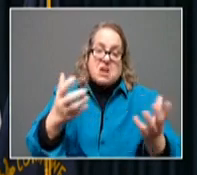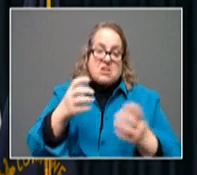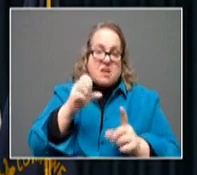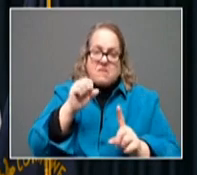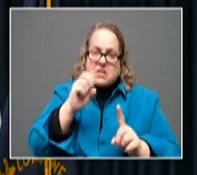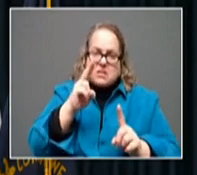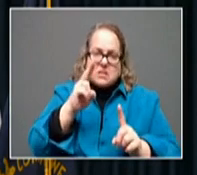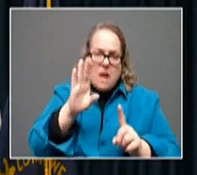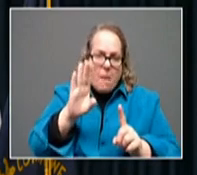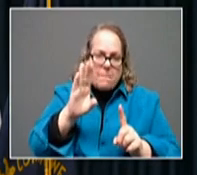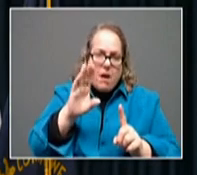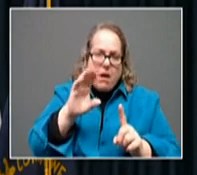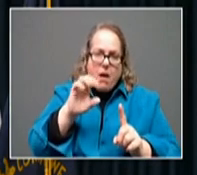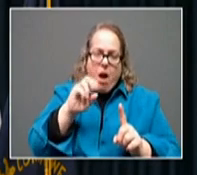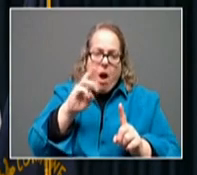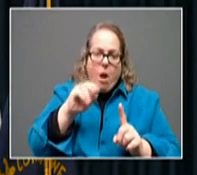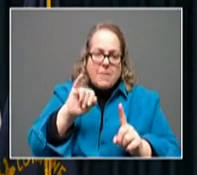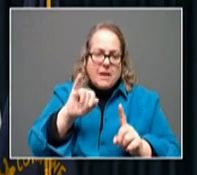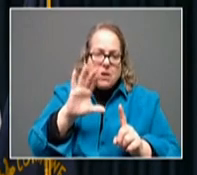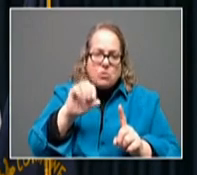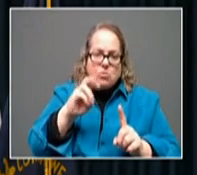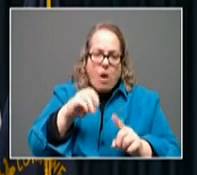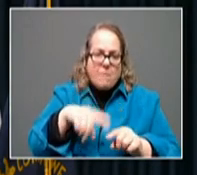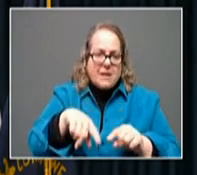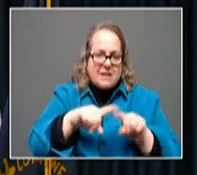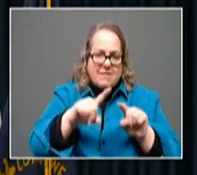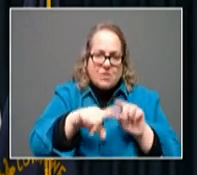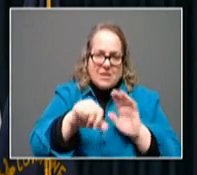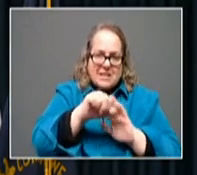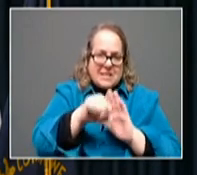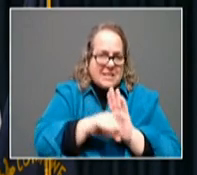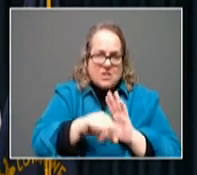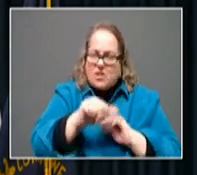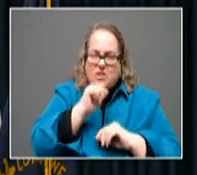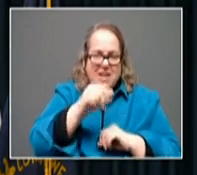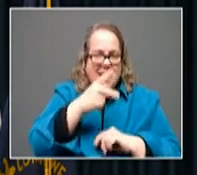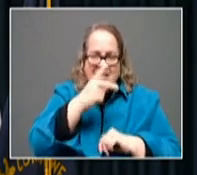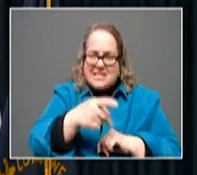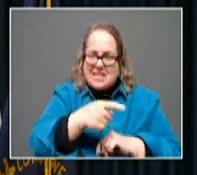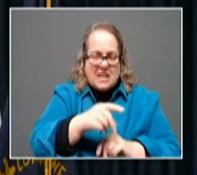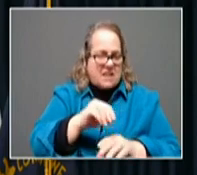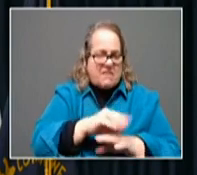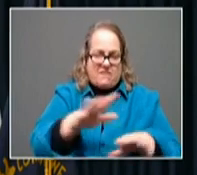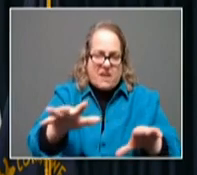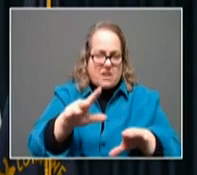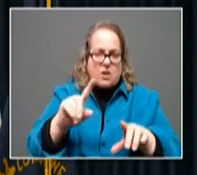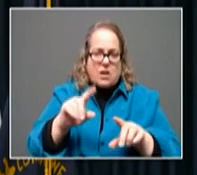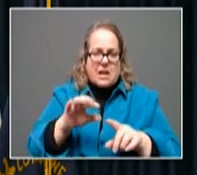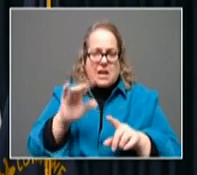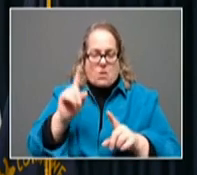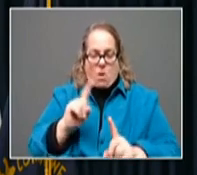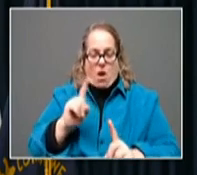Um, they aren't seeing it in fact beyond where a macron is. Uh, so in